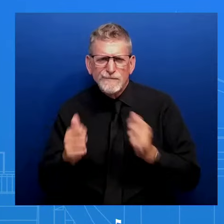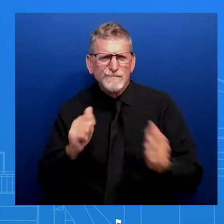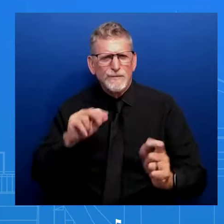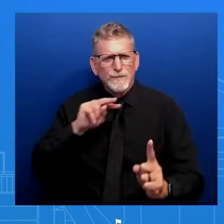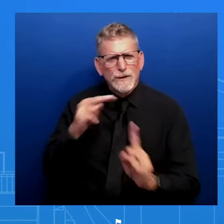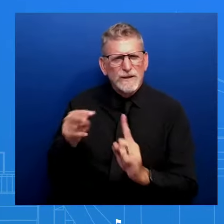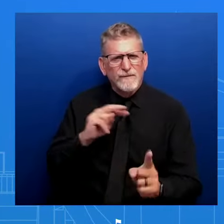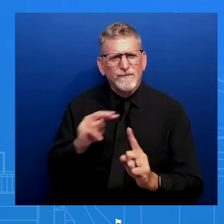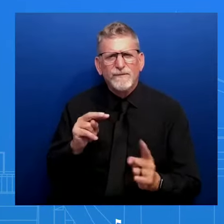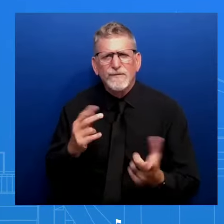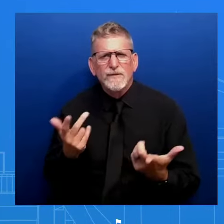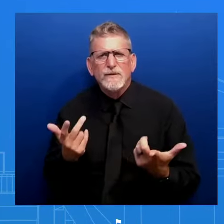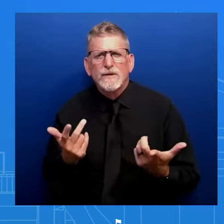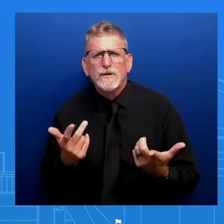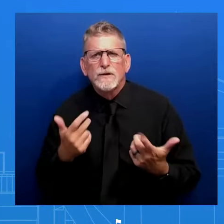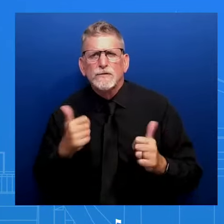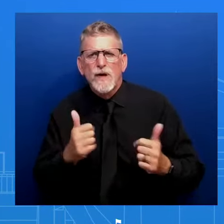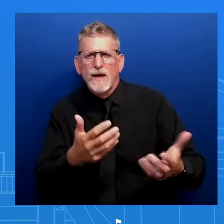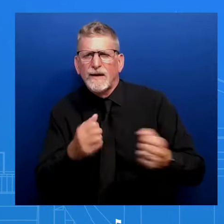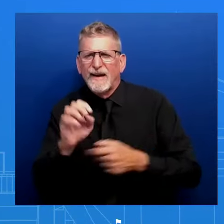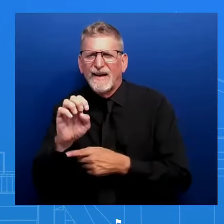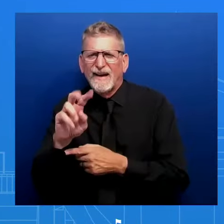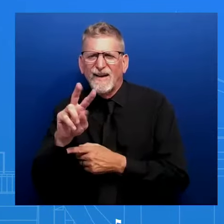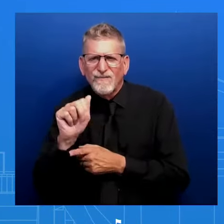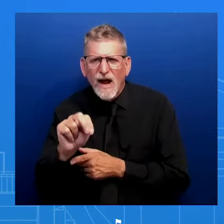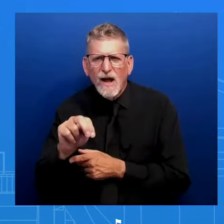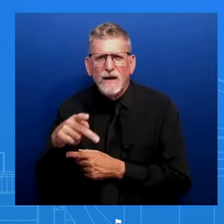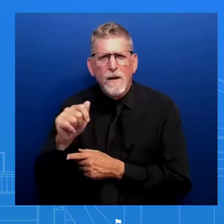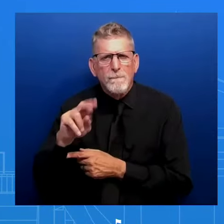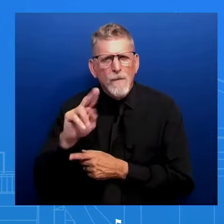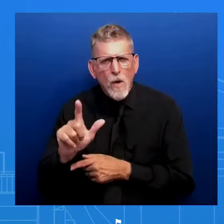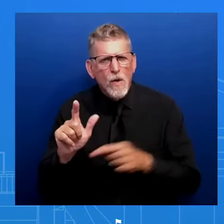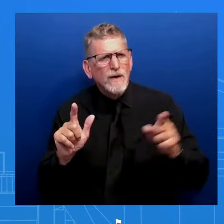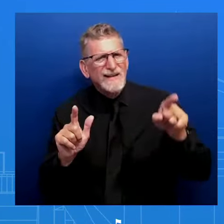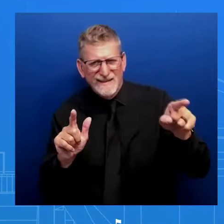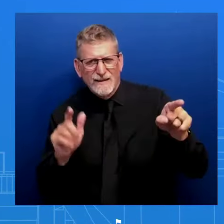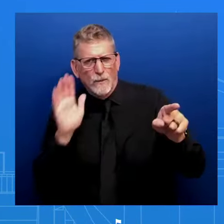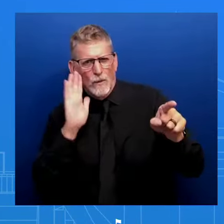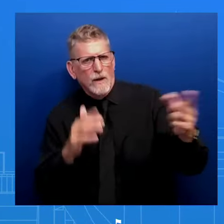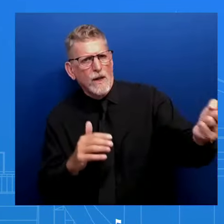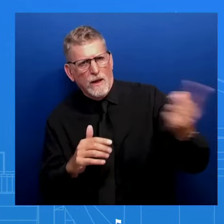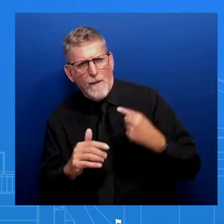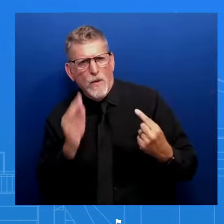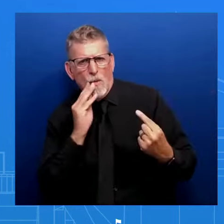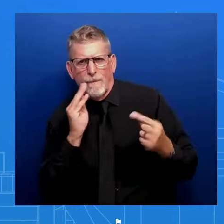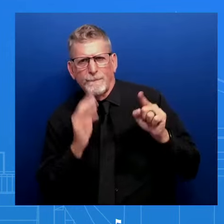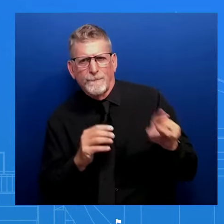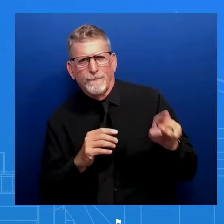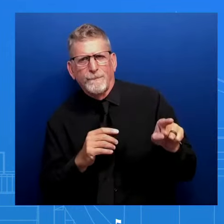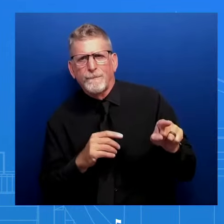And we're going to continue to work at that. But nobody in Moscow should be under any illusion that Mr. Reed was in Ukraine